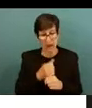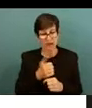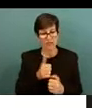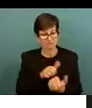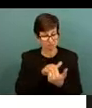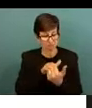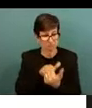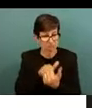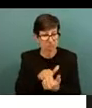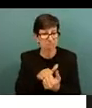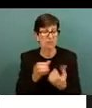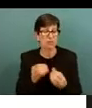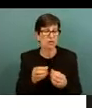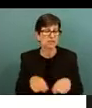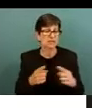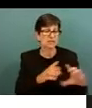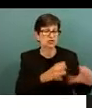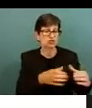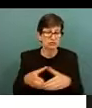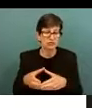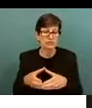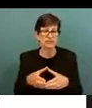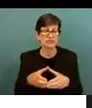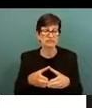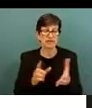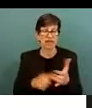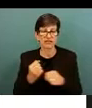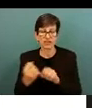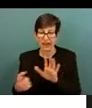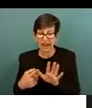with particular groups with local government areas or state government departments or other